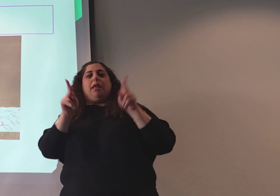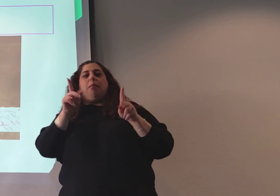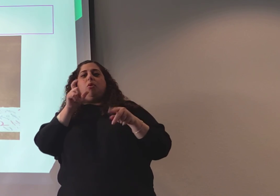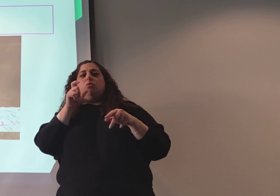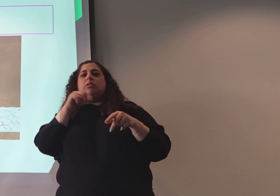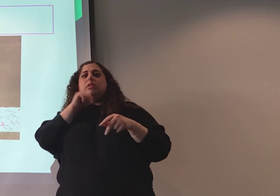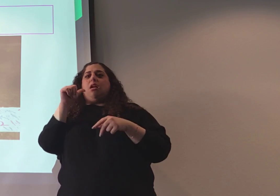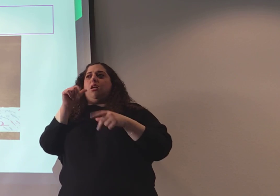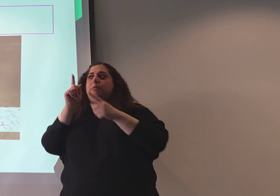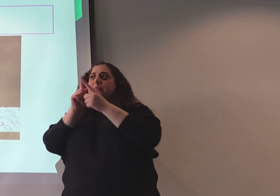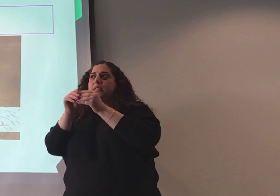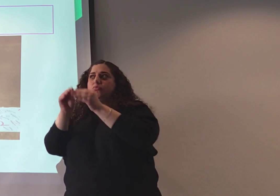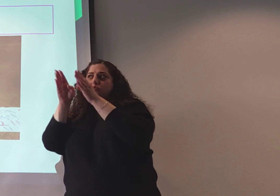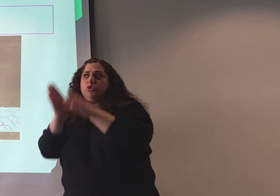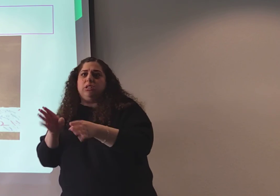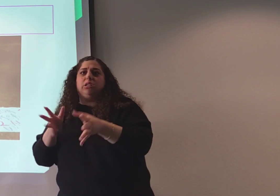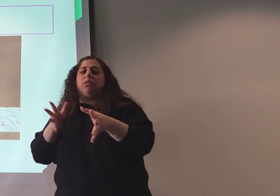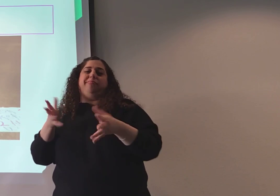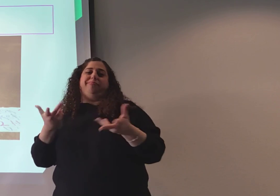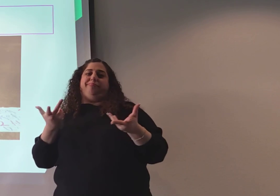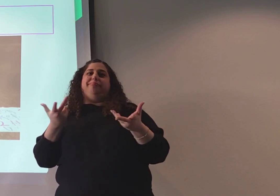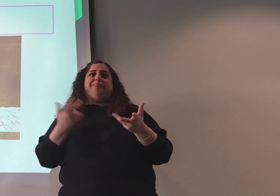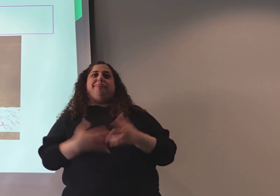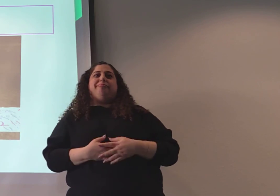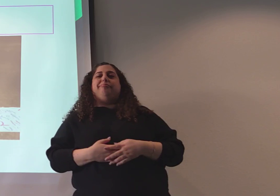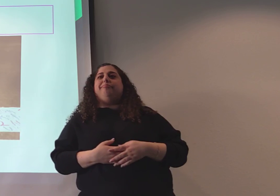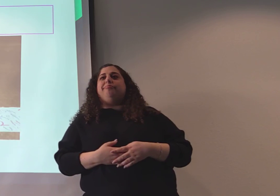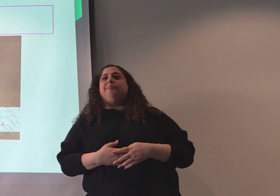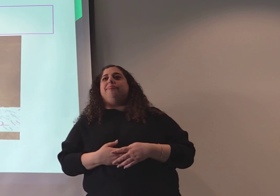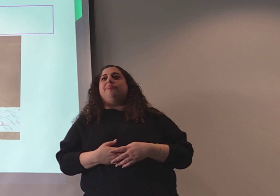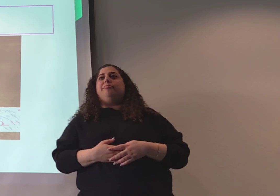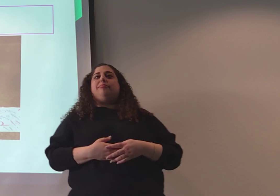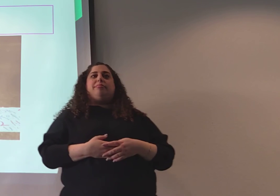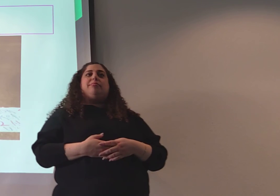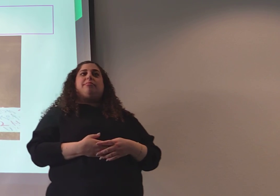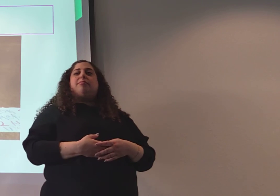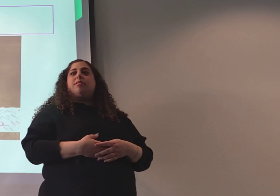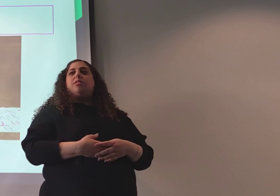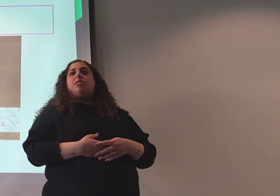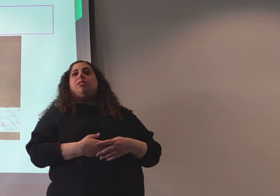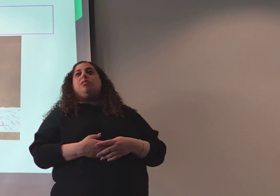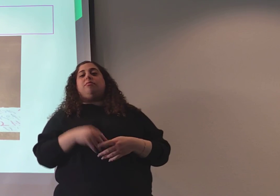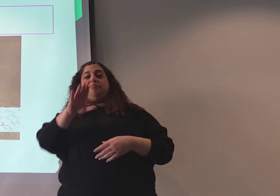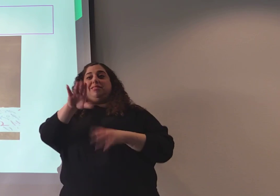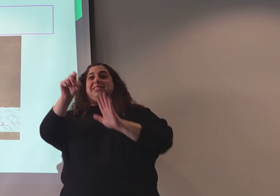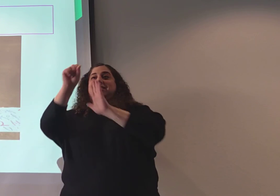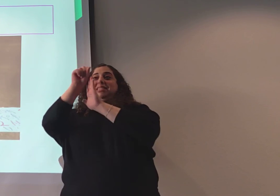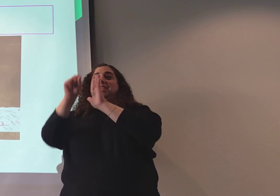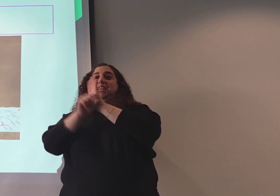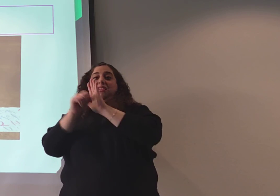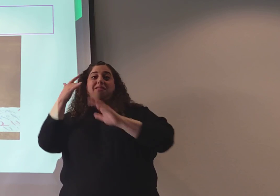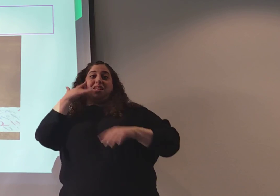California has on their website – there’s the California – I have to look at the name.